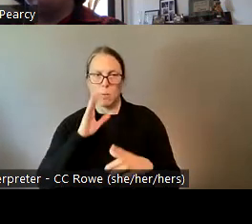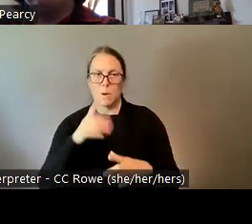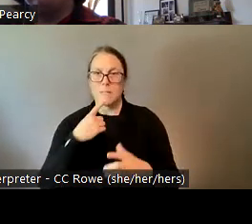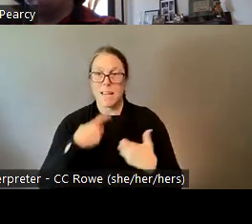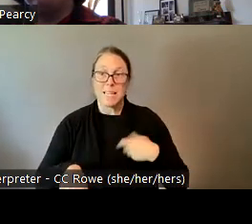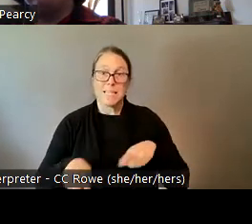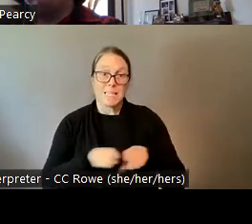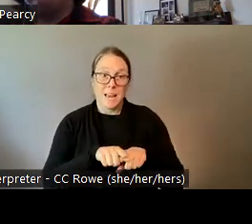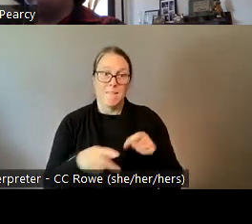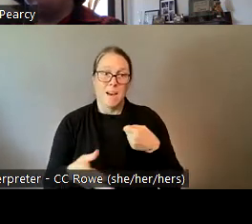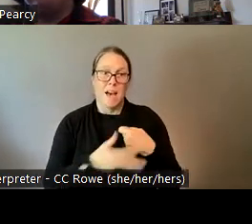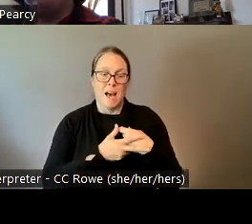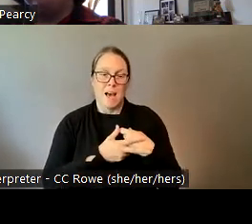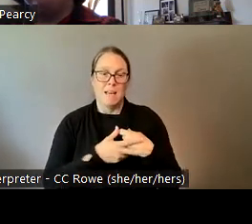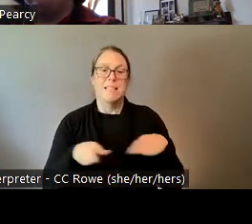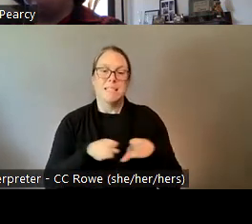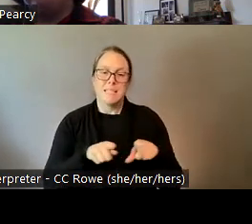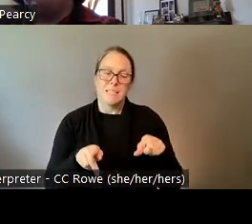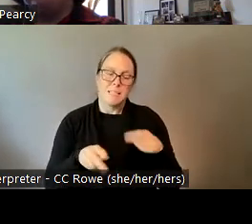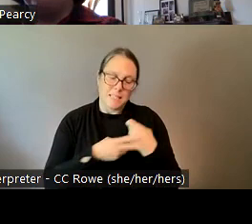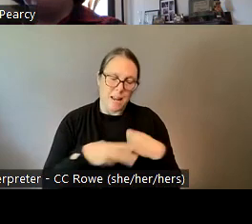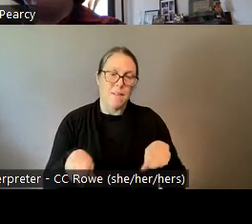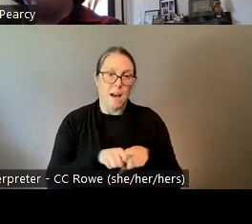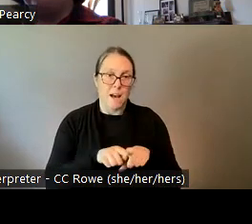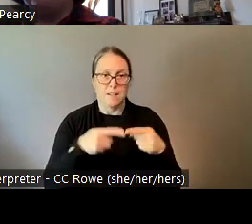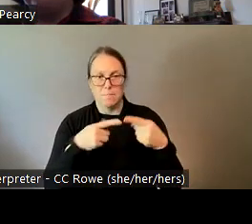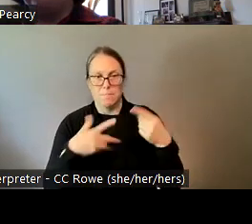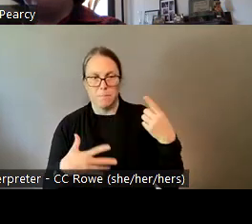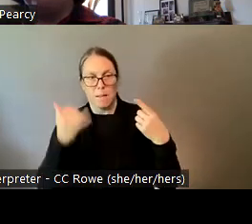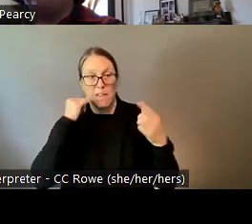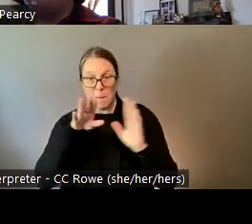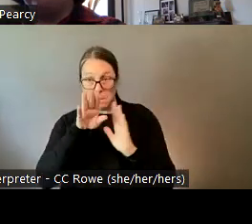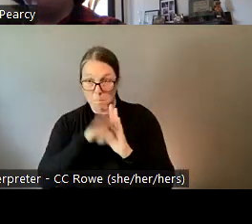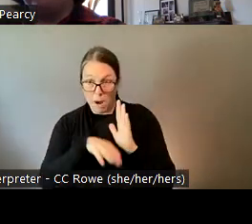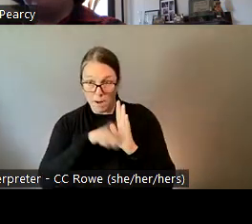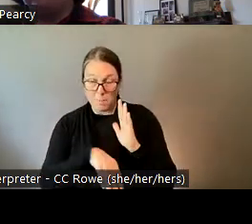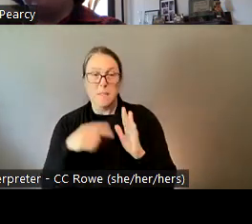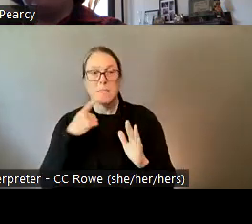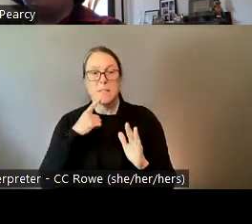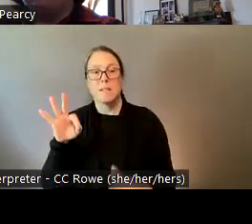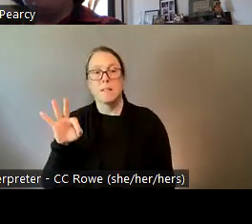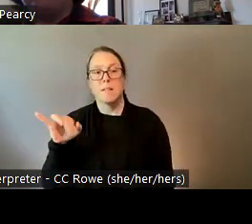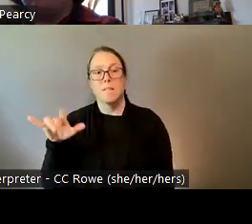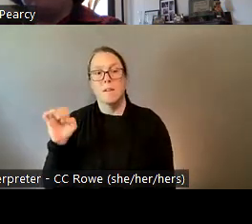that are in the folder you're saved as. If we go down to the bottom, it has file name and then it has save as type.